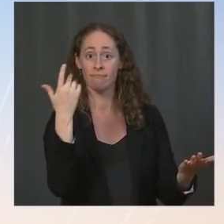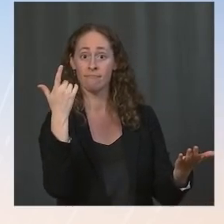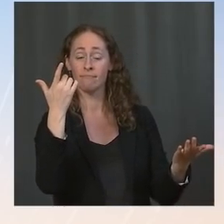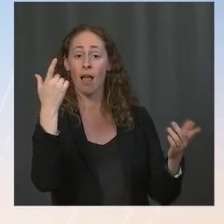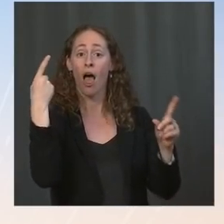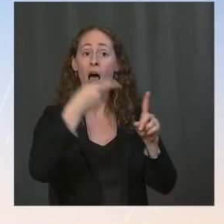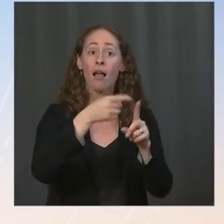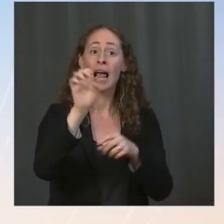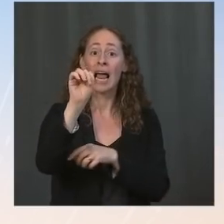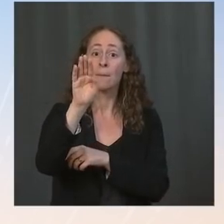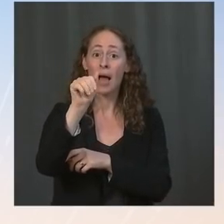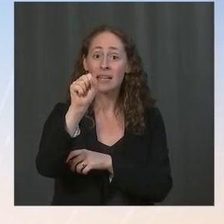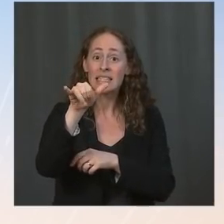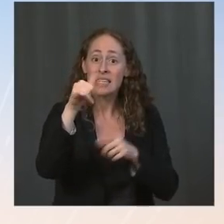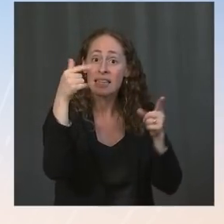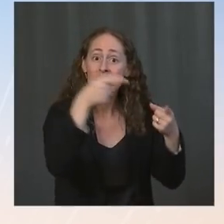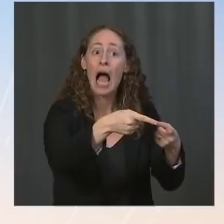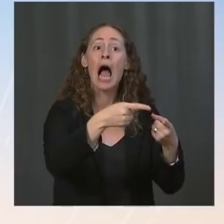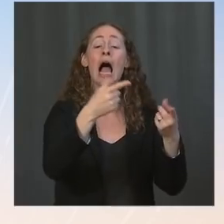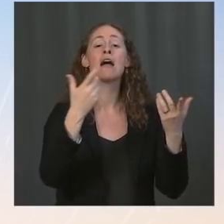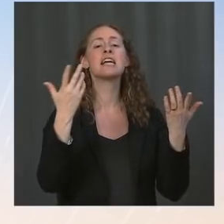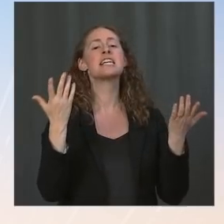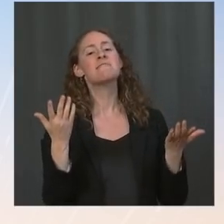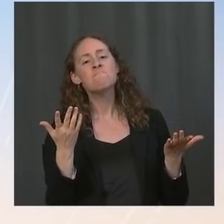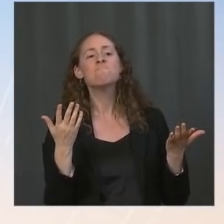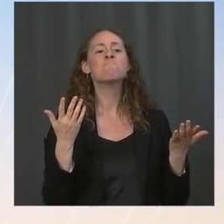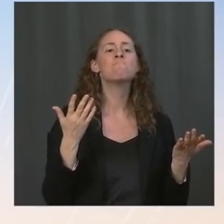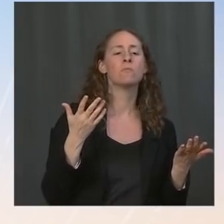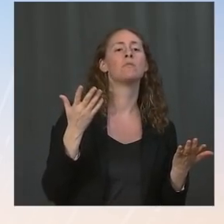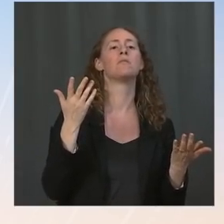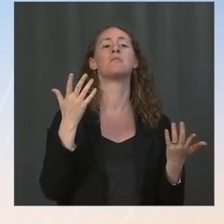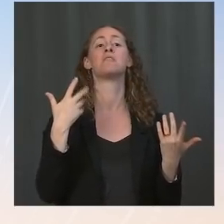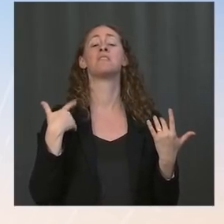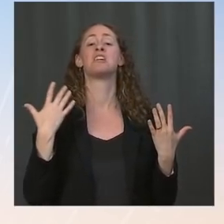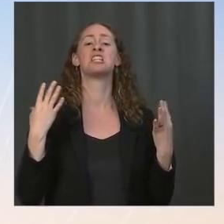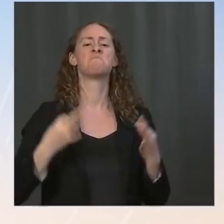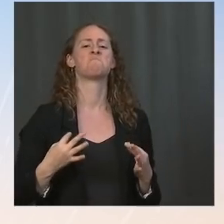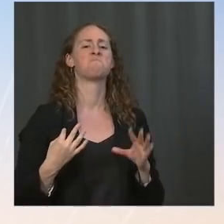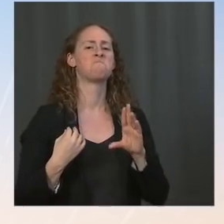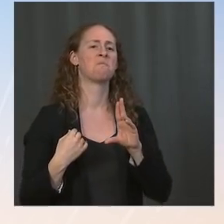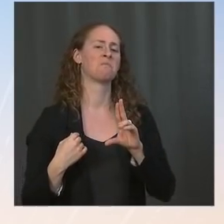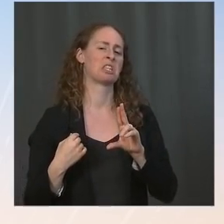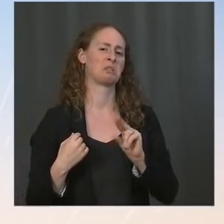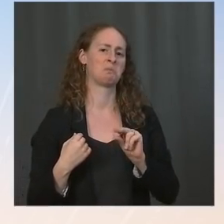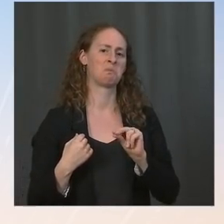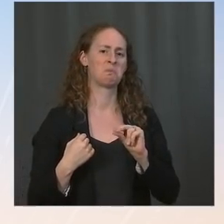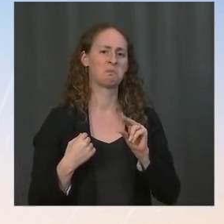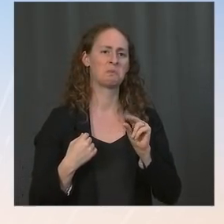Advisor confirmed yesterday, our current plan is not to have an ongoing presence in Afghanistan as of September 1st,